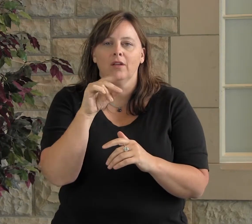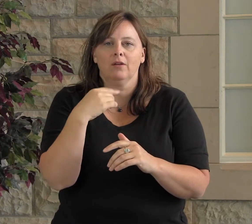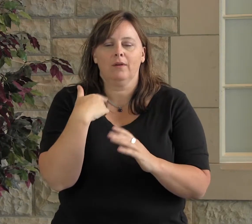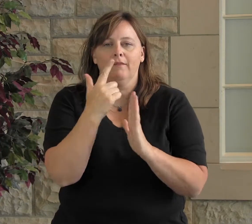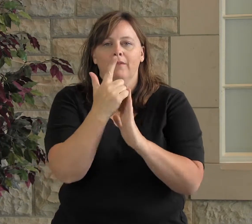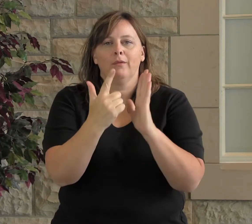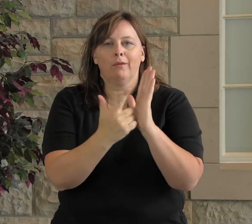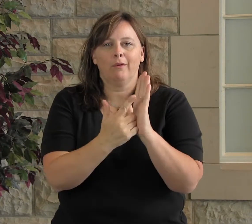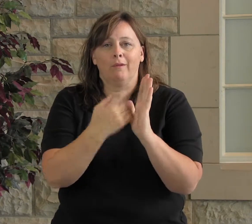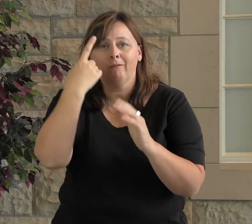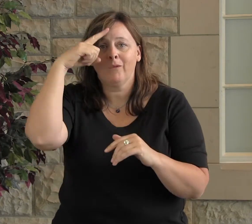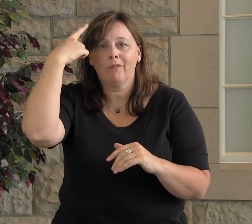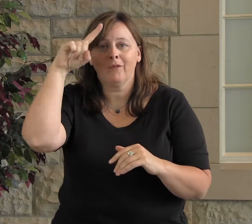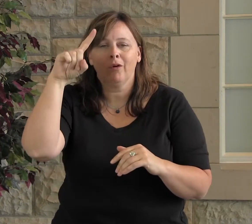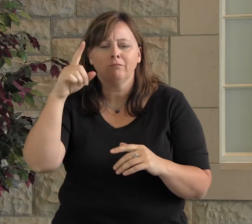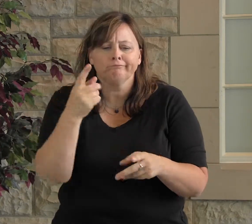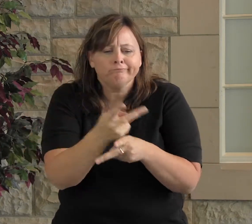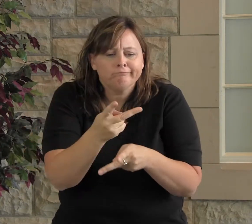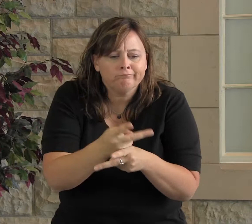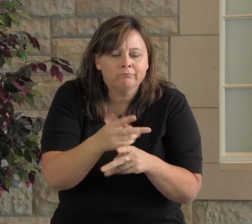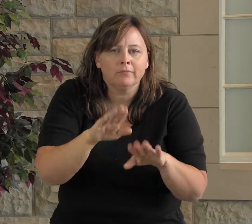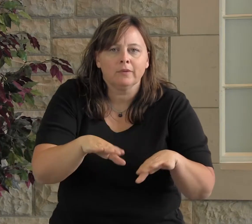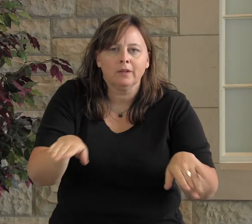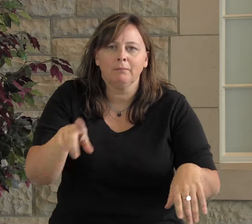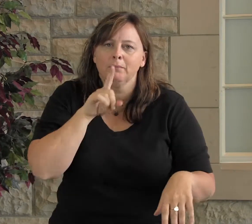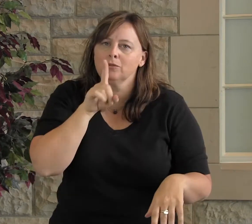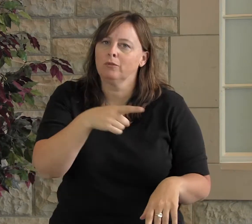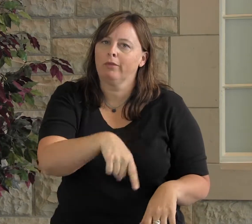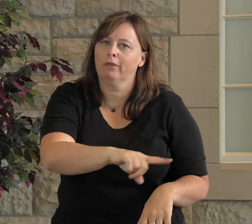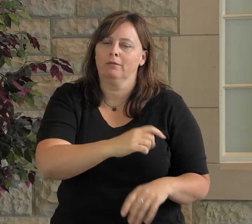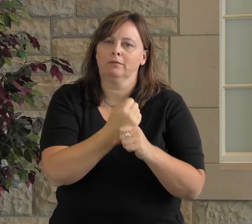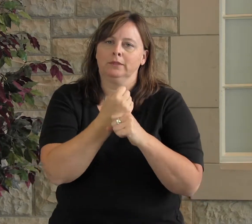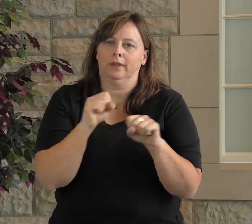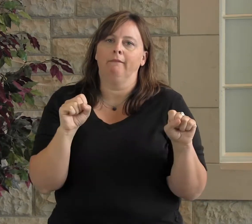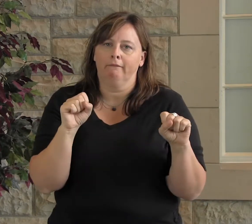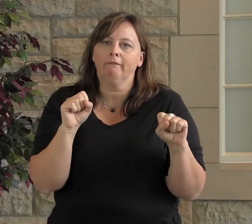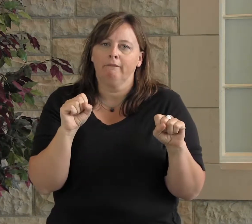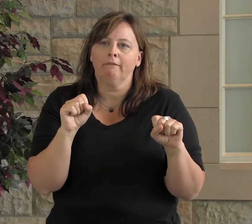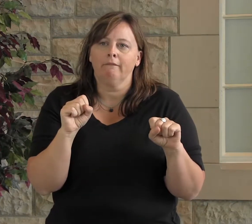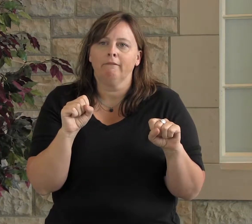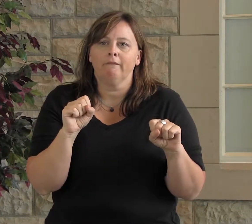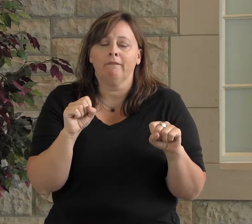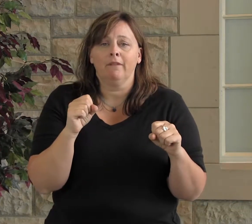in that situation? Here, in the state of Colorado, we have a law for protecting children and making sure